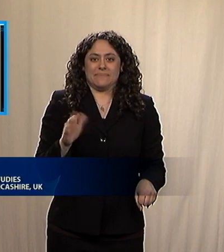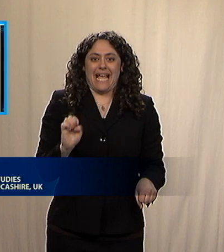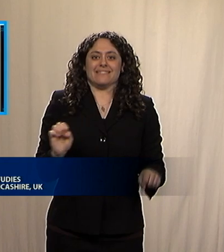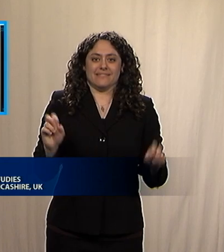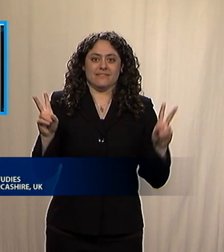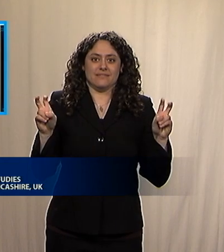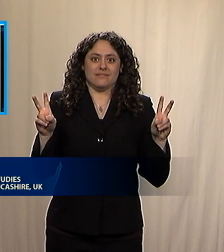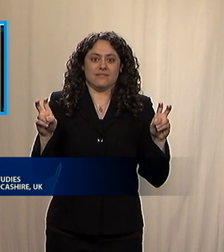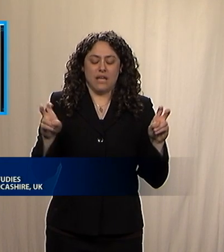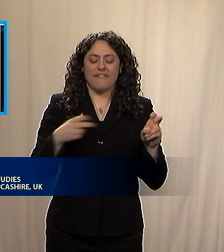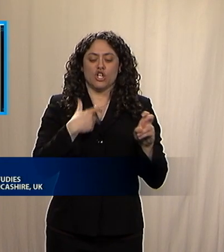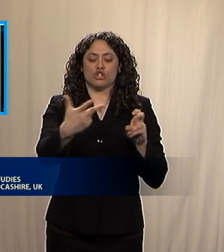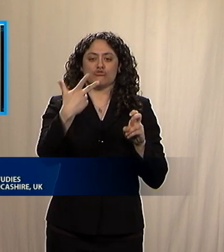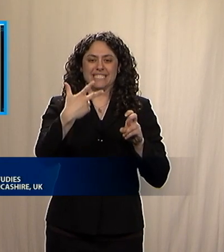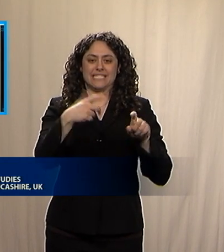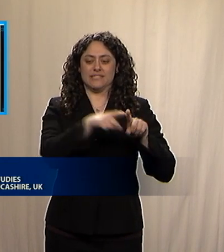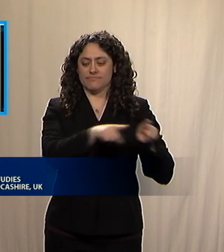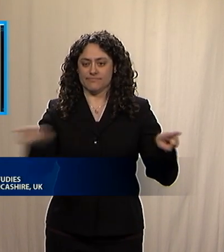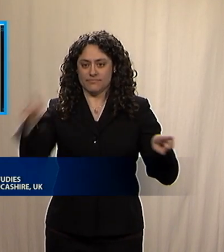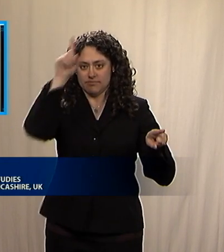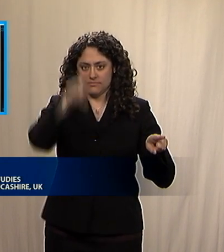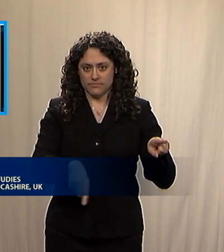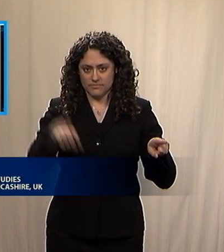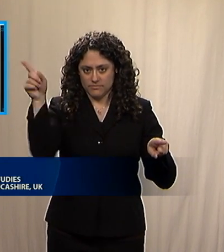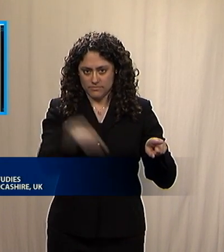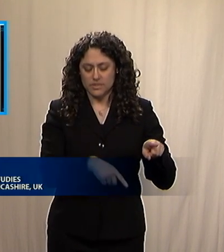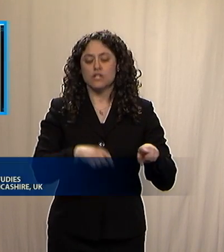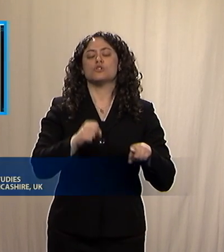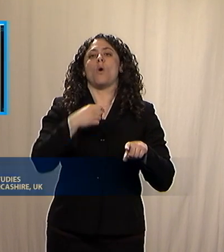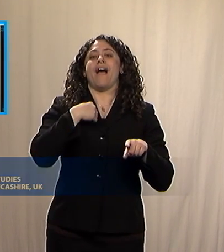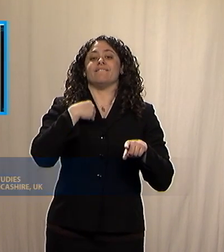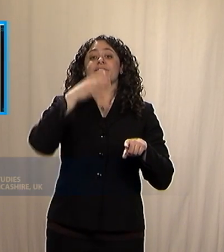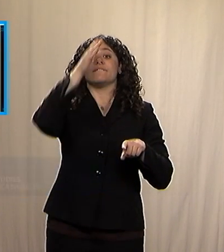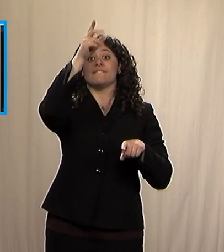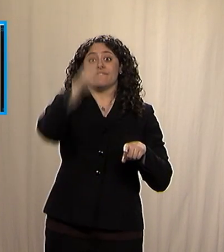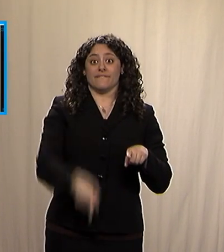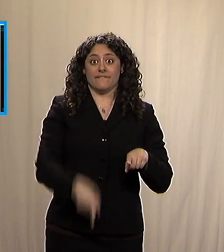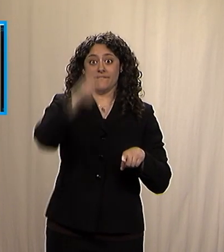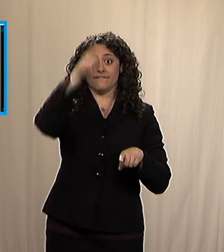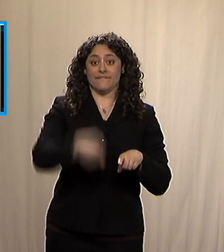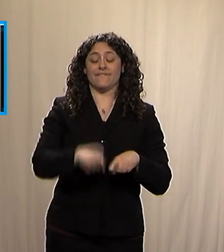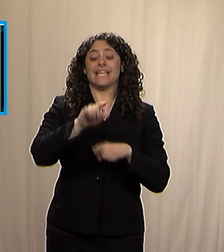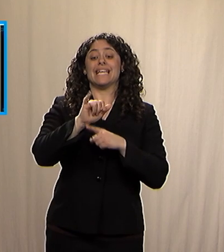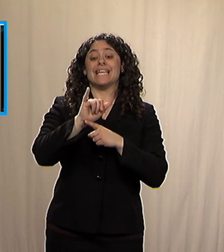Interaction management, which is up and down,